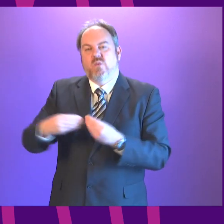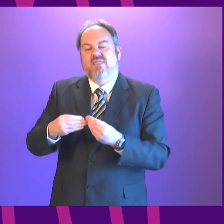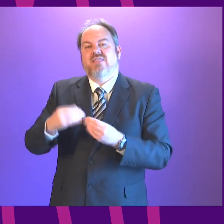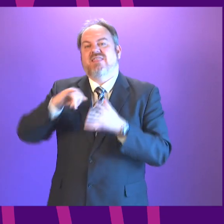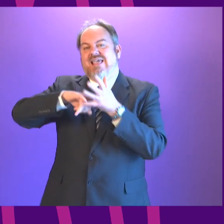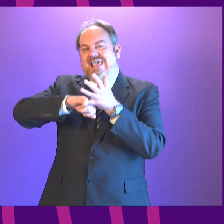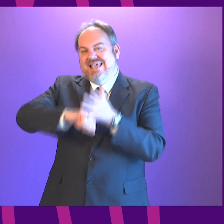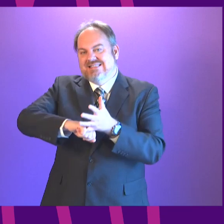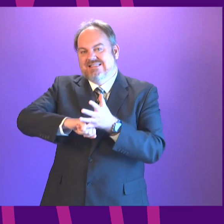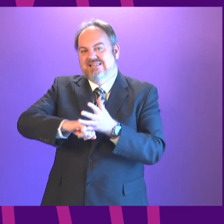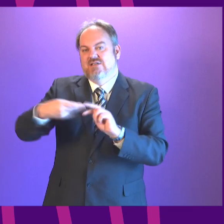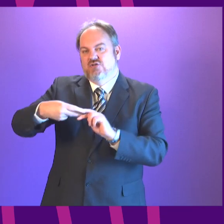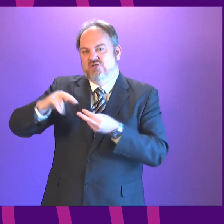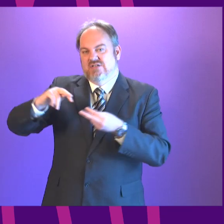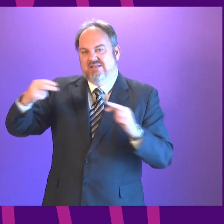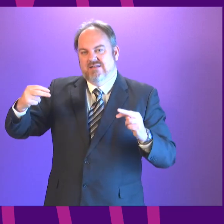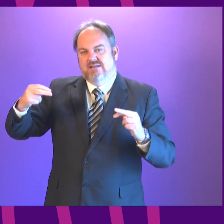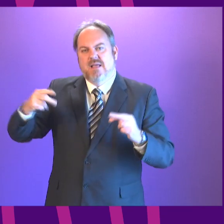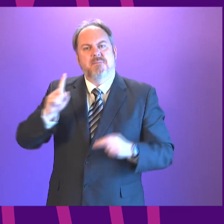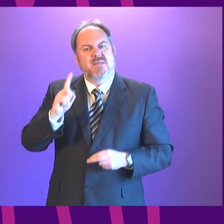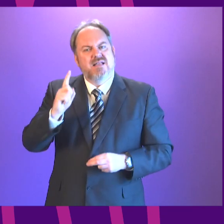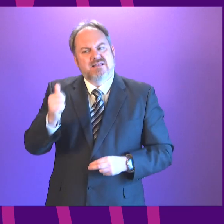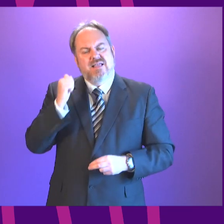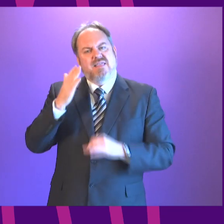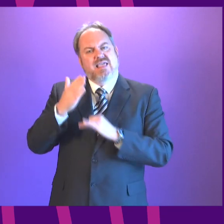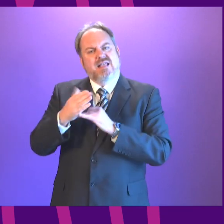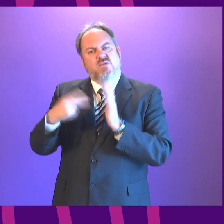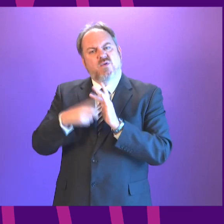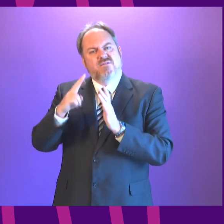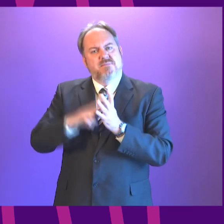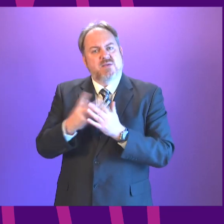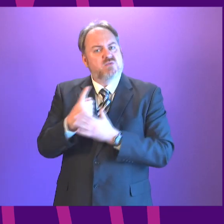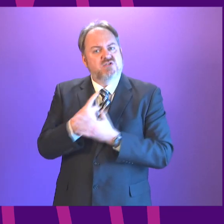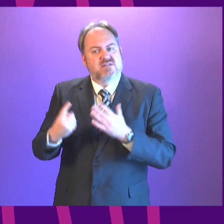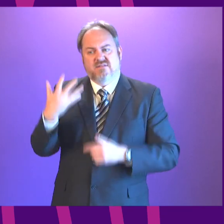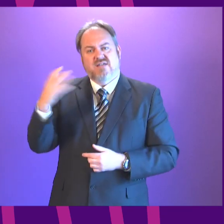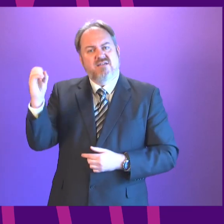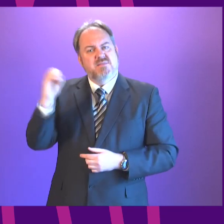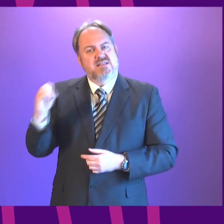to just 5 per cent at the end of November. It is not unreasonable to assume that the